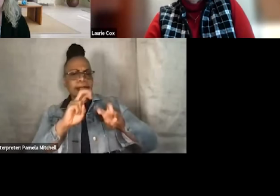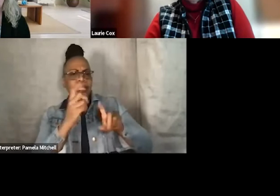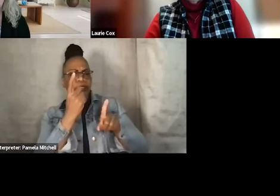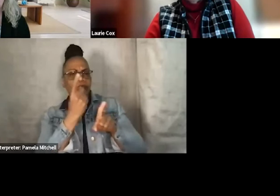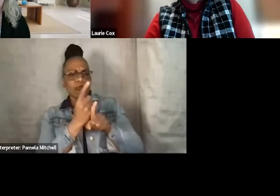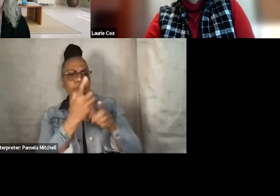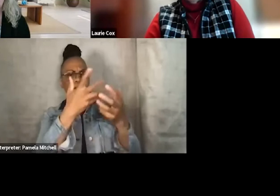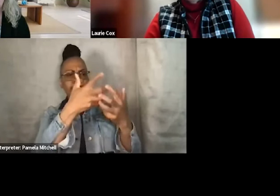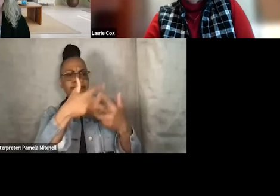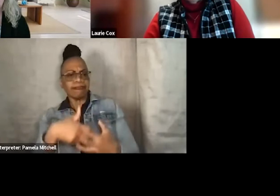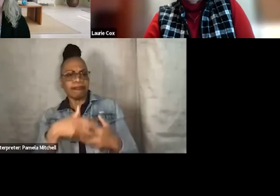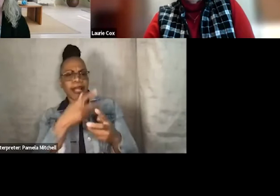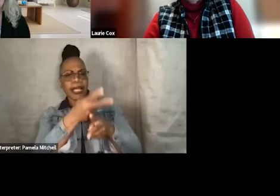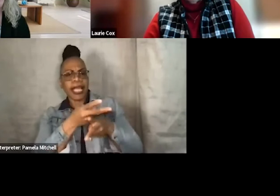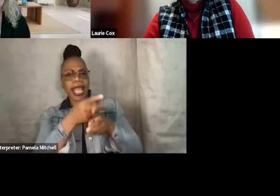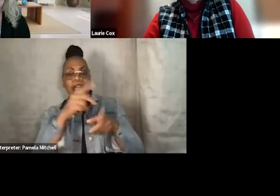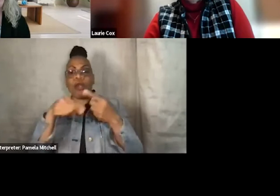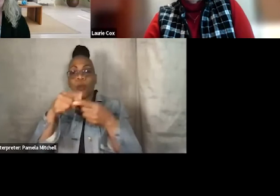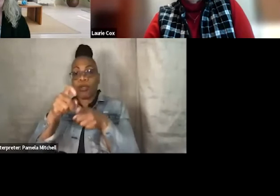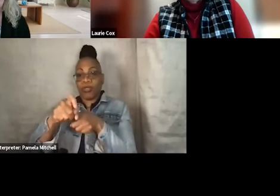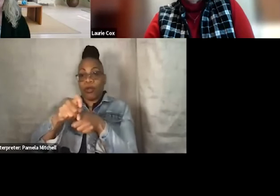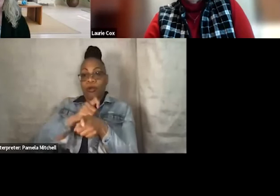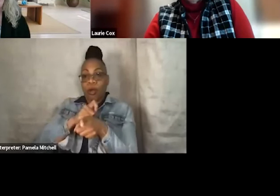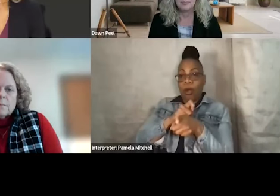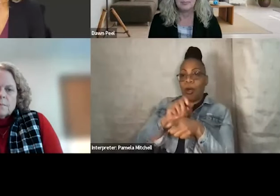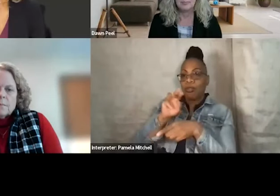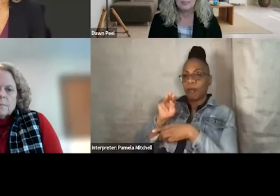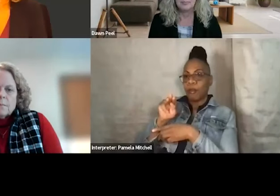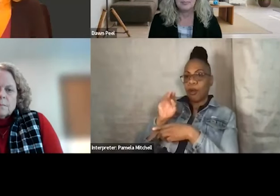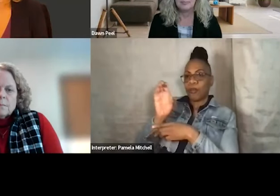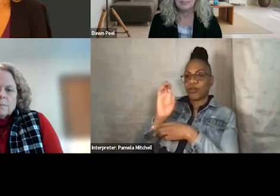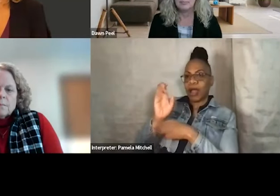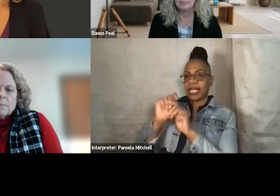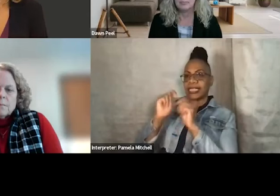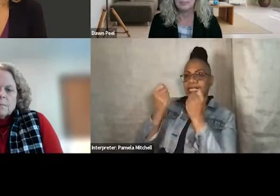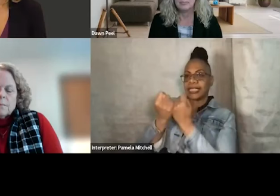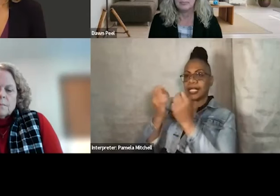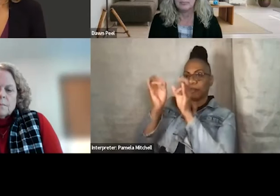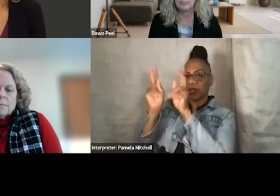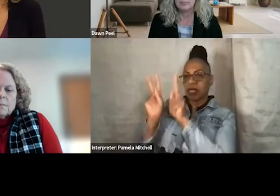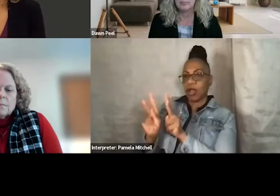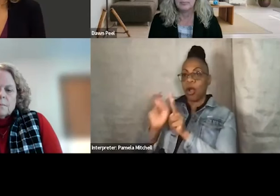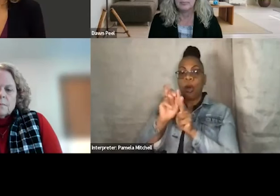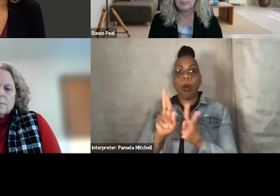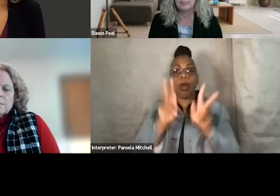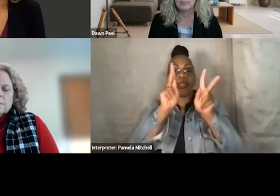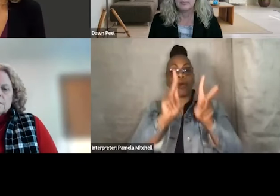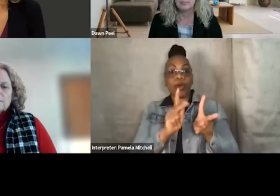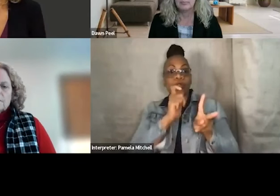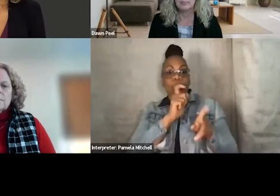the mobile crisis team will reach out to the individual or the person who called on behalf of the individual in crisis.